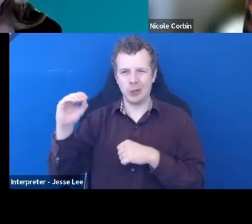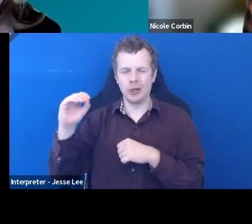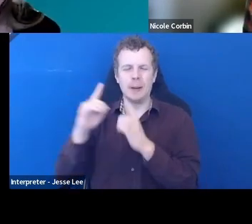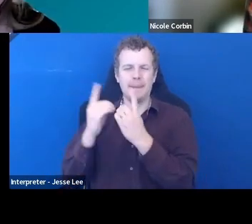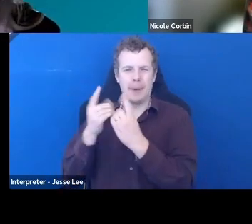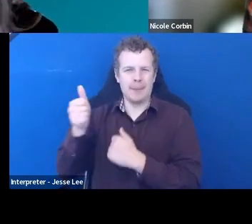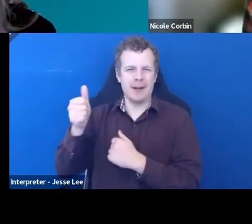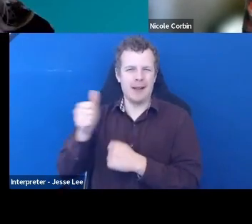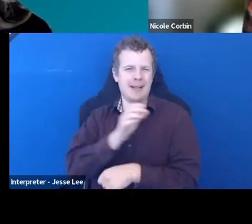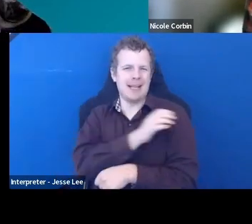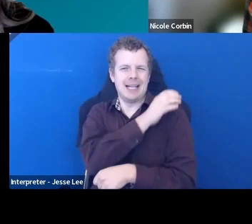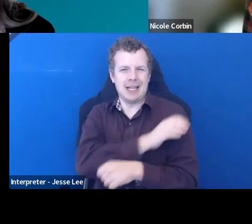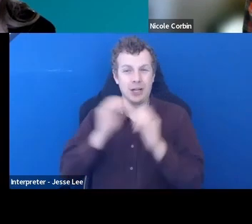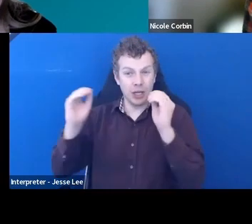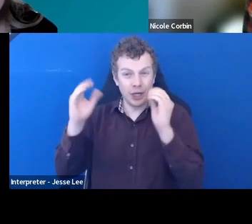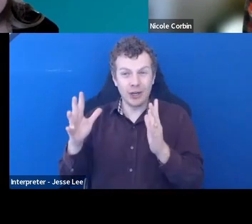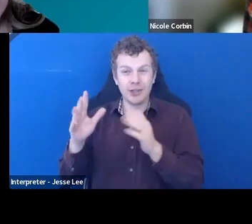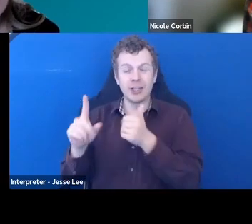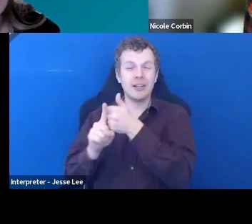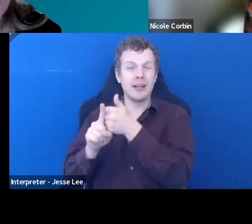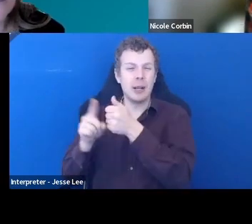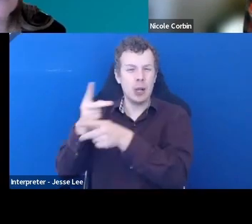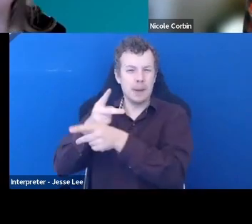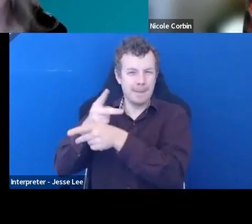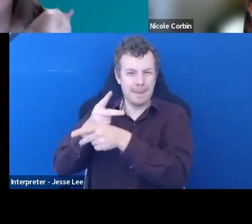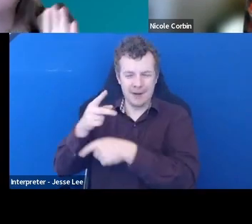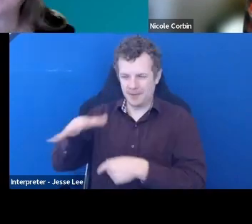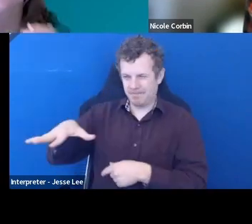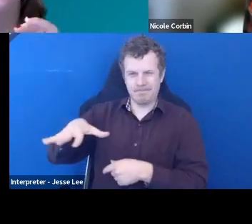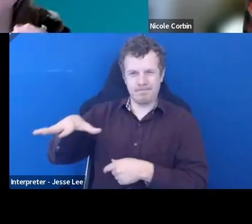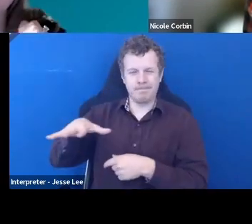And also is supervising the educational - not educational, sorry.